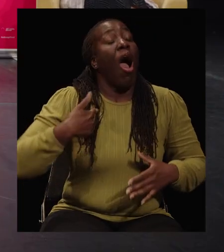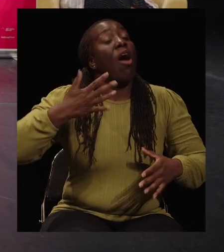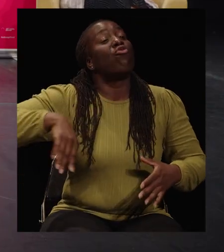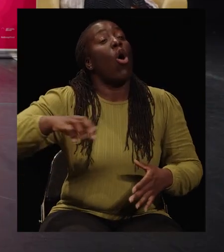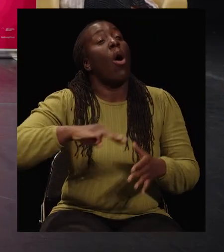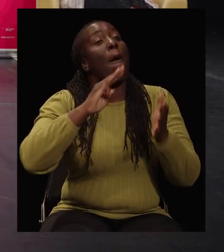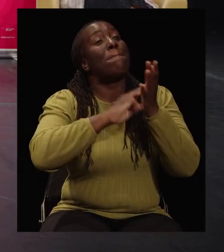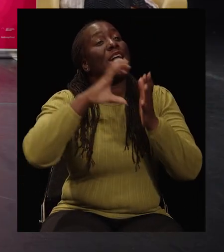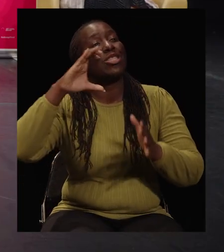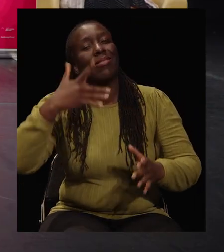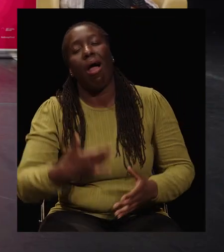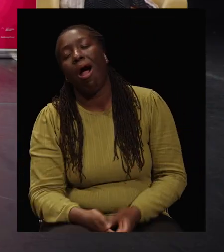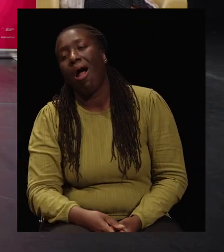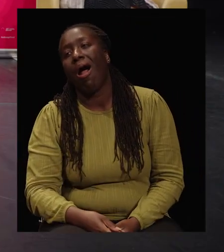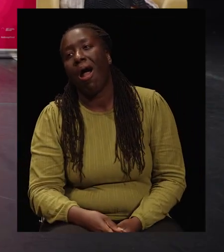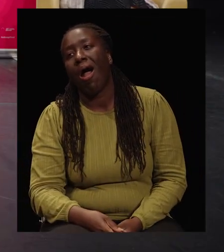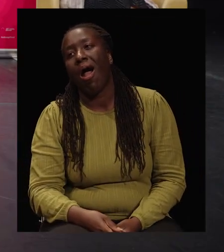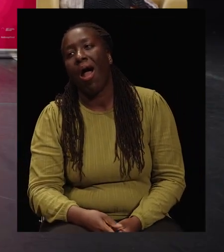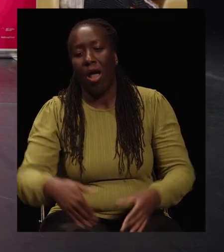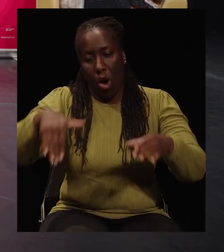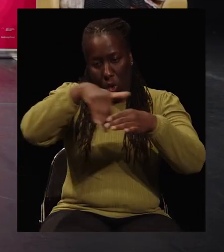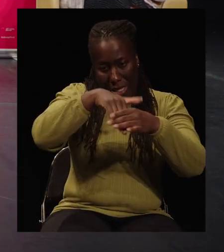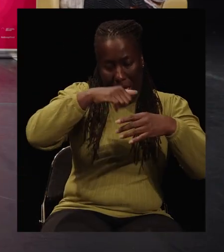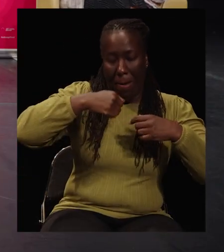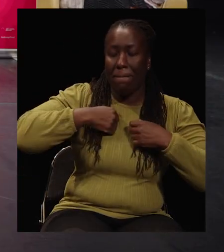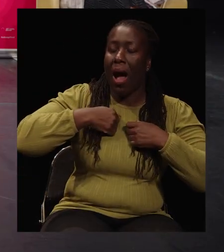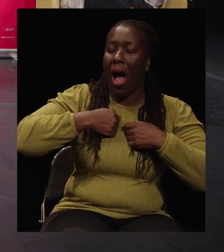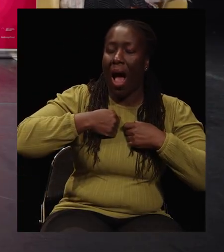And just a bit of context, one of my like pet hates